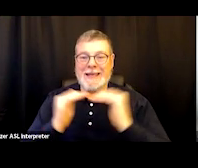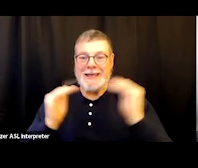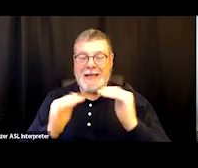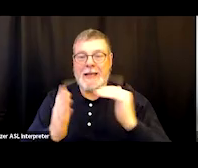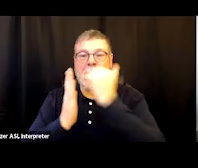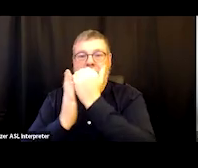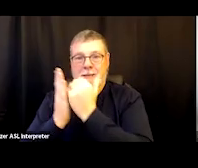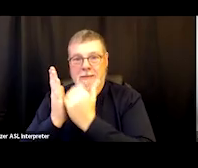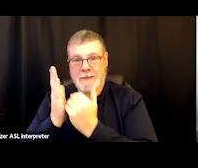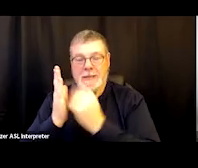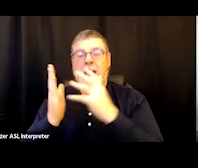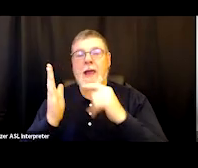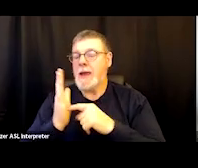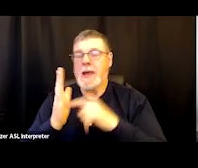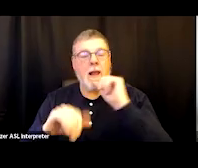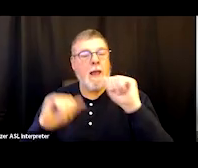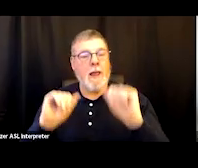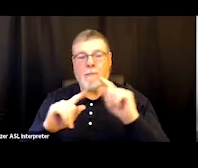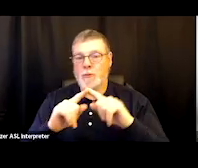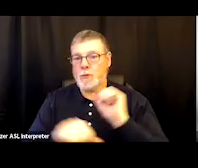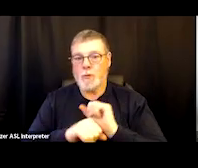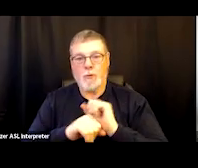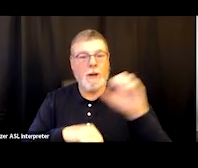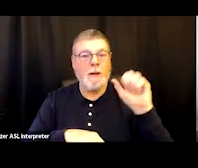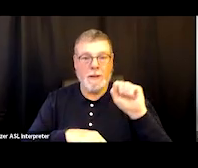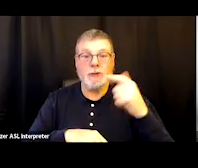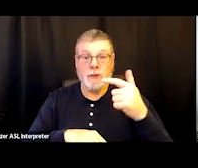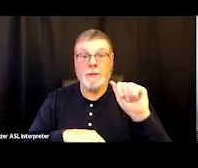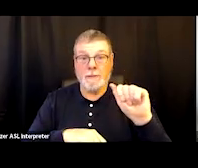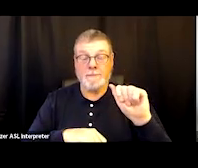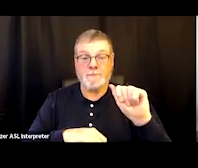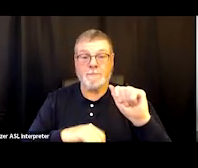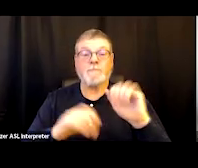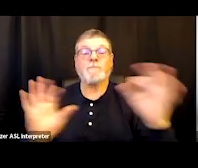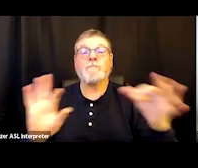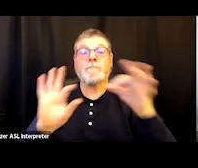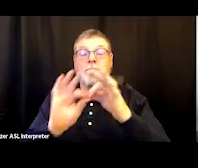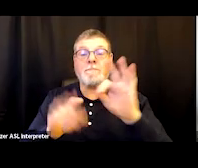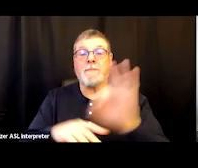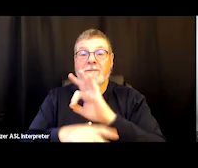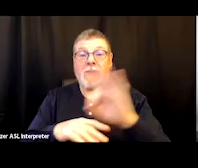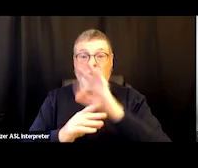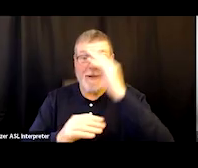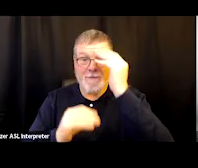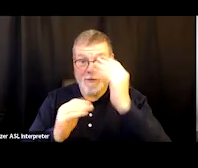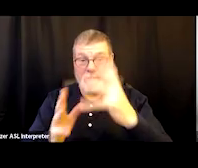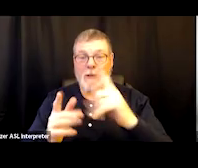and that the applicant is unable to work at SGA. Connecting that functional information to illustrate their limitations